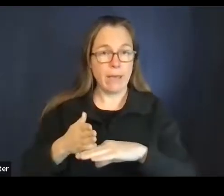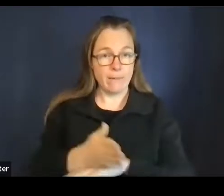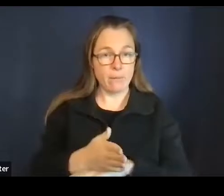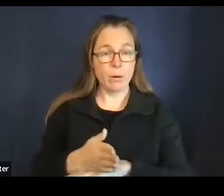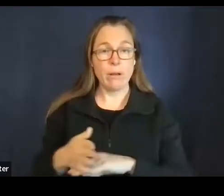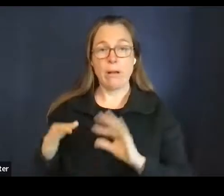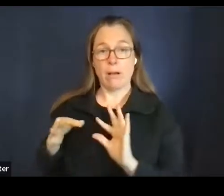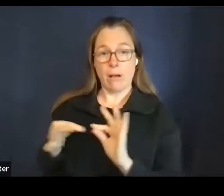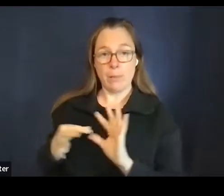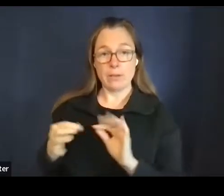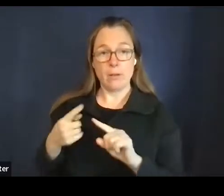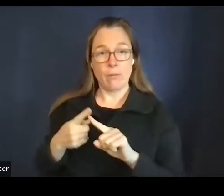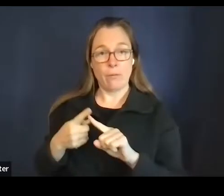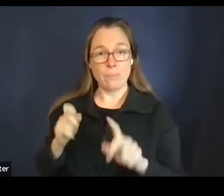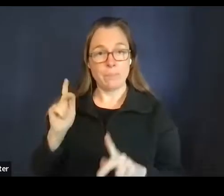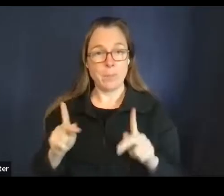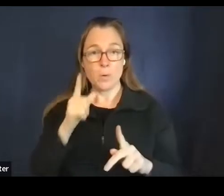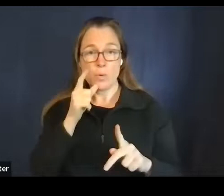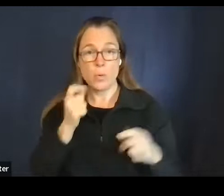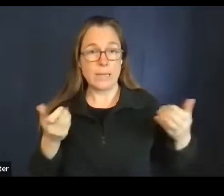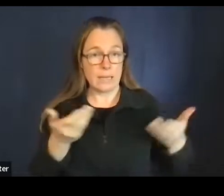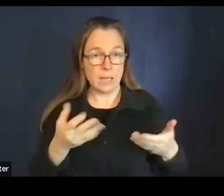from folks both in person and those joining online.